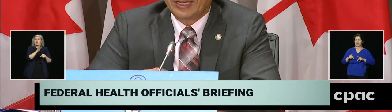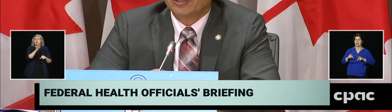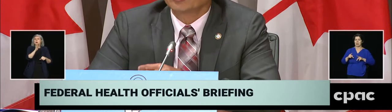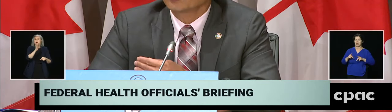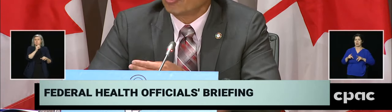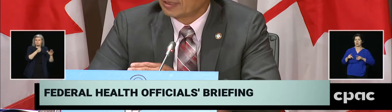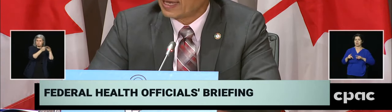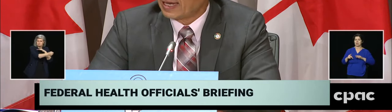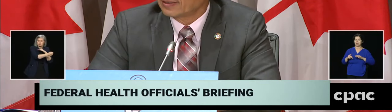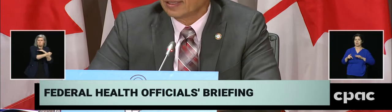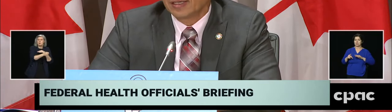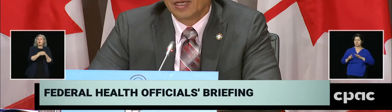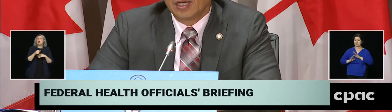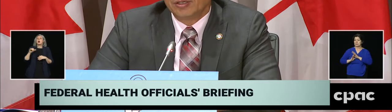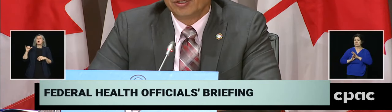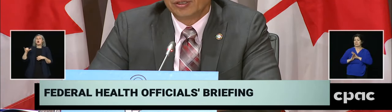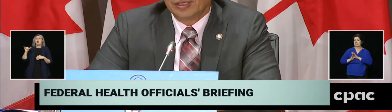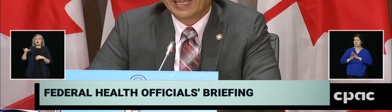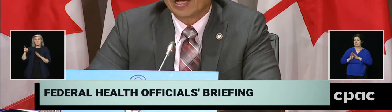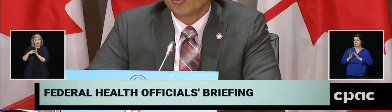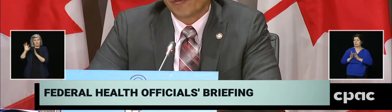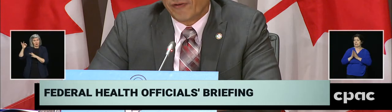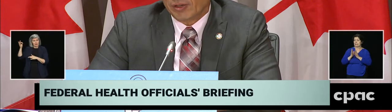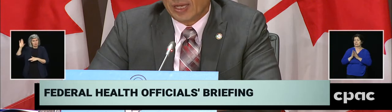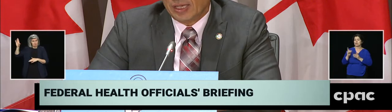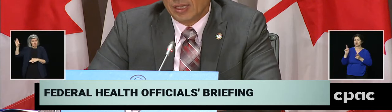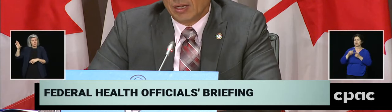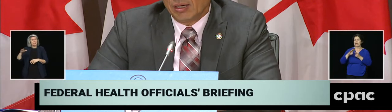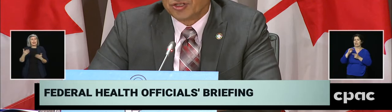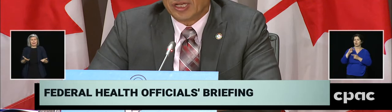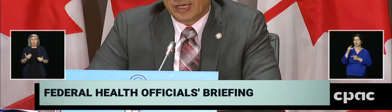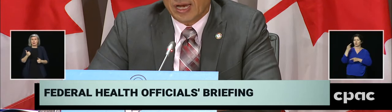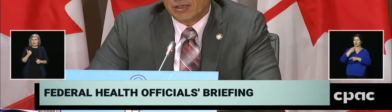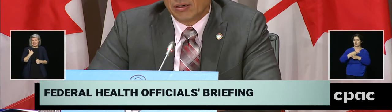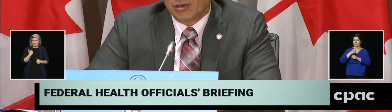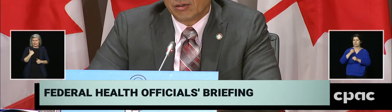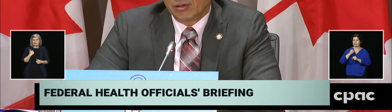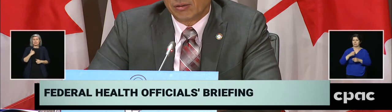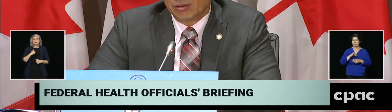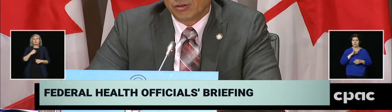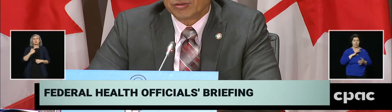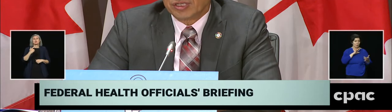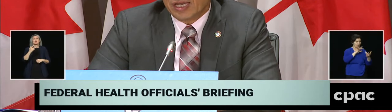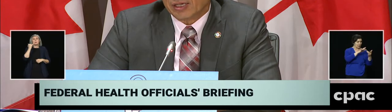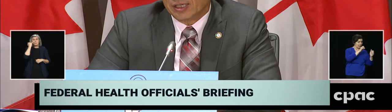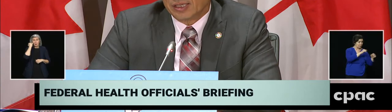CANADA. WE CONSIDER THE INCUBATION PERIOD TO LAST POTENTIALLY UP TO